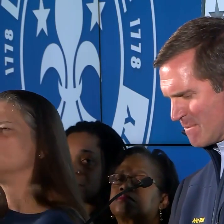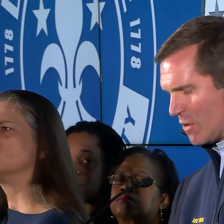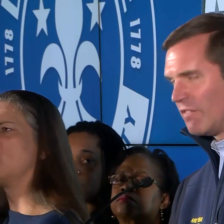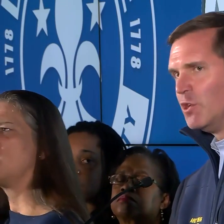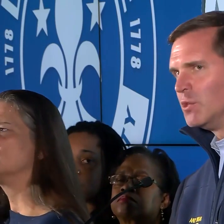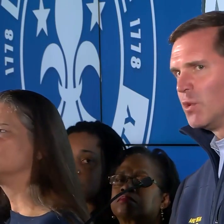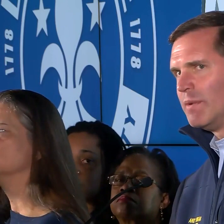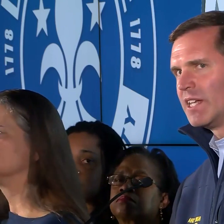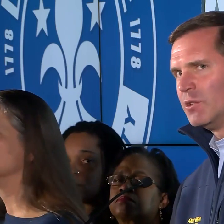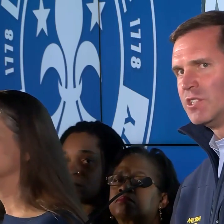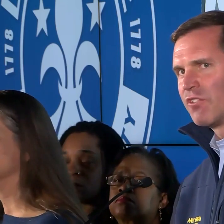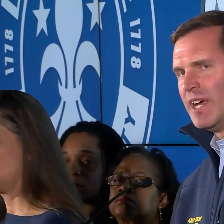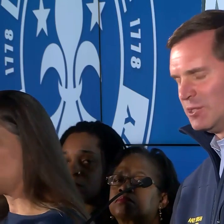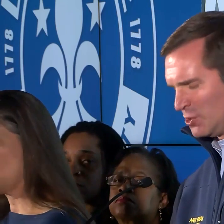one of whom was one of my closest friends,